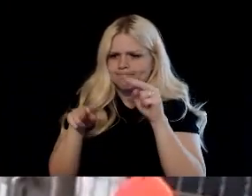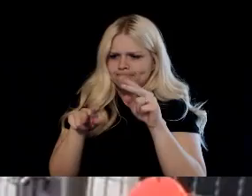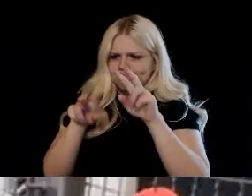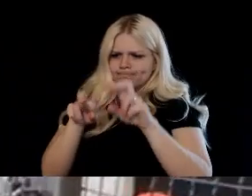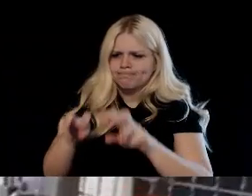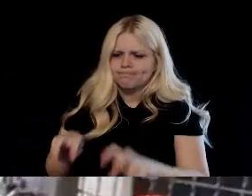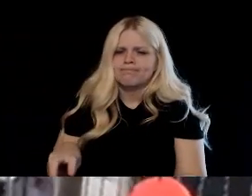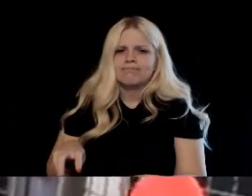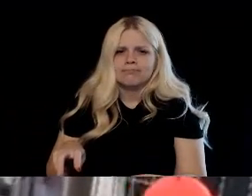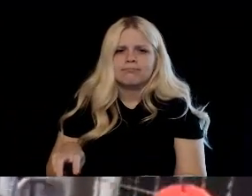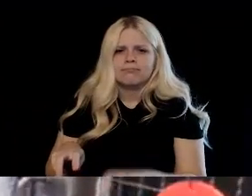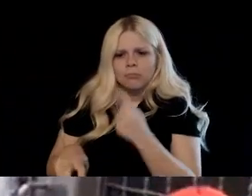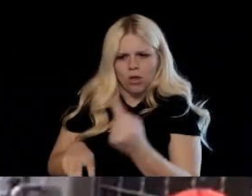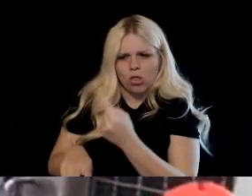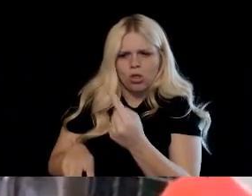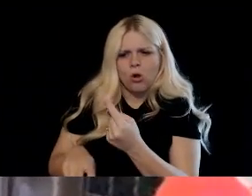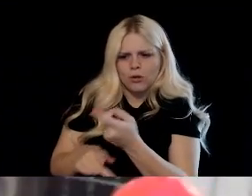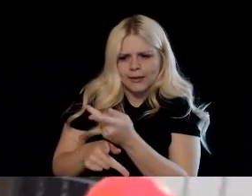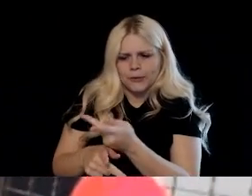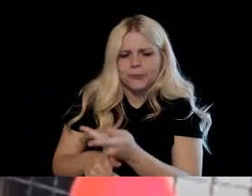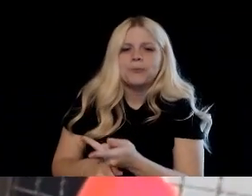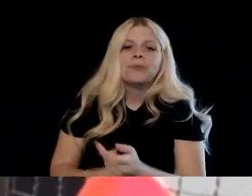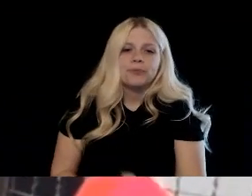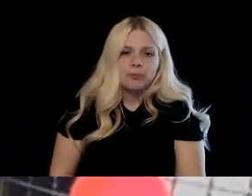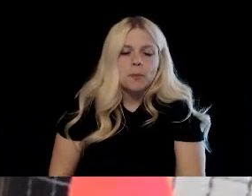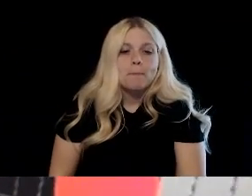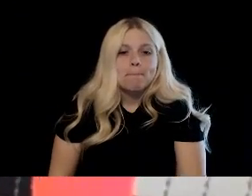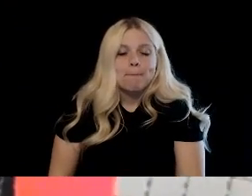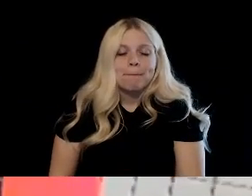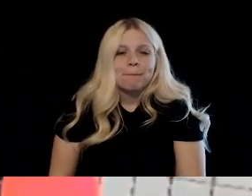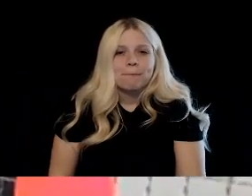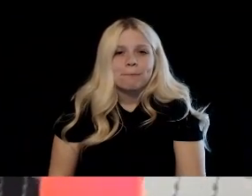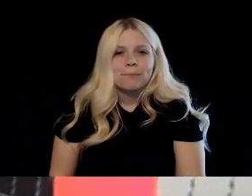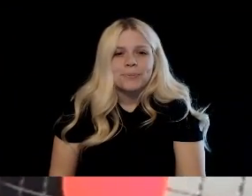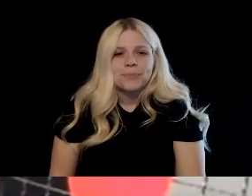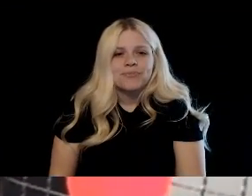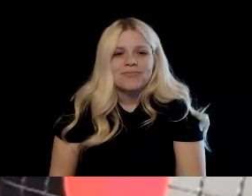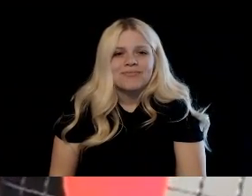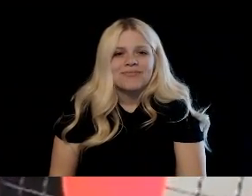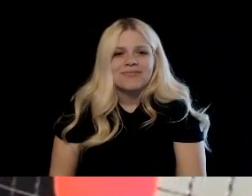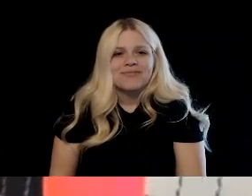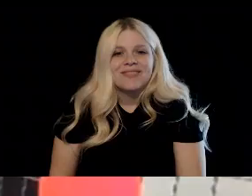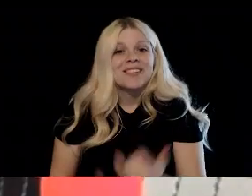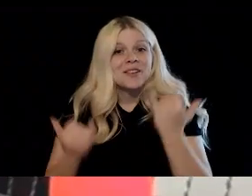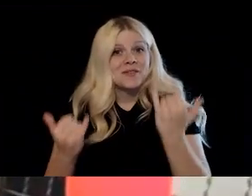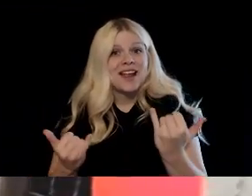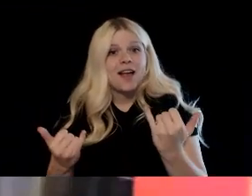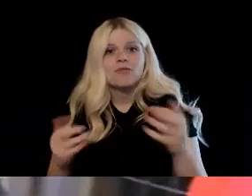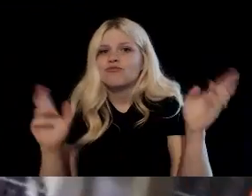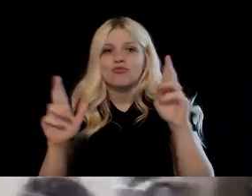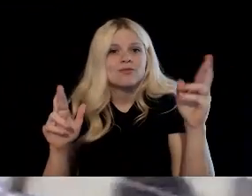So right now Joanne and Ali are gonna bring Maverick outside so he could be reunited with Diego and the seals.